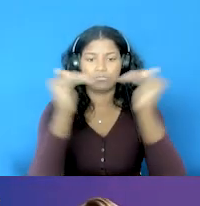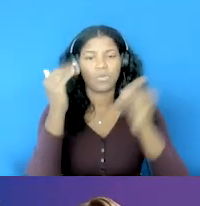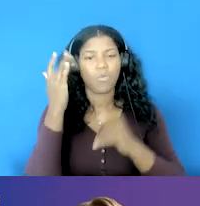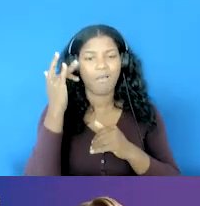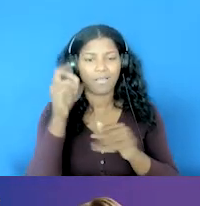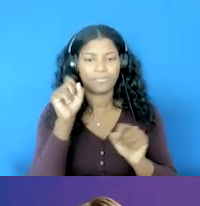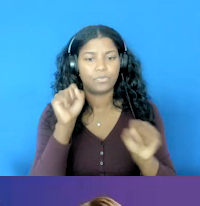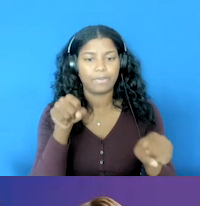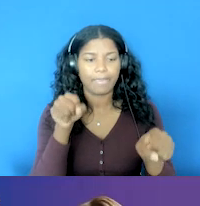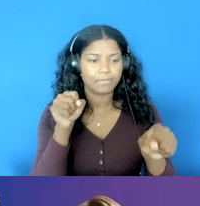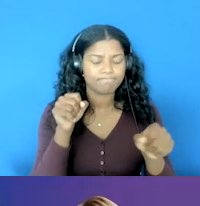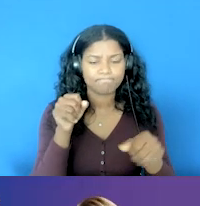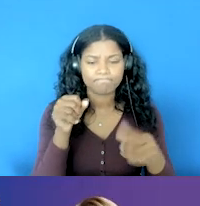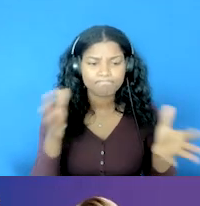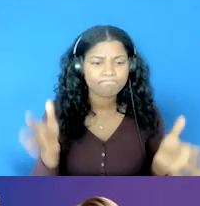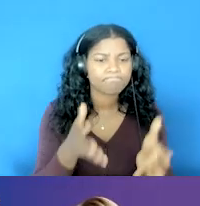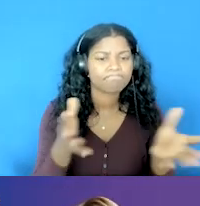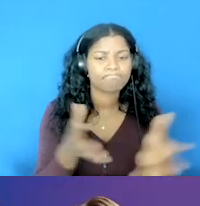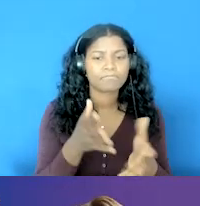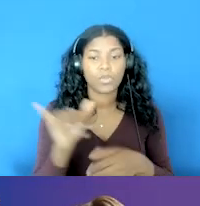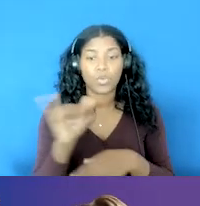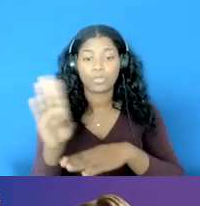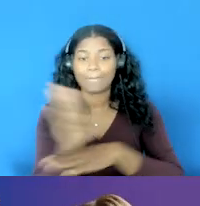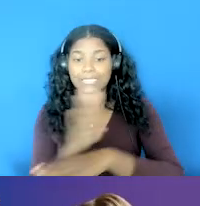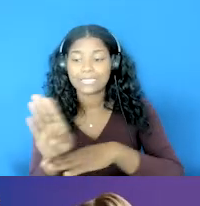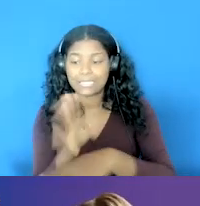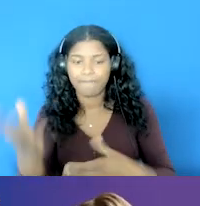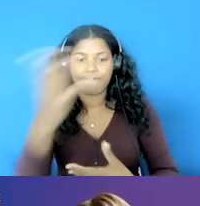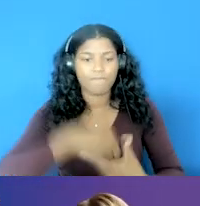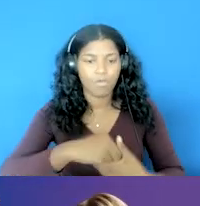and engage individuals and institutions who have been underrepresented in stem.